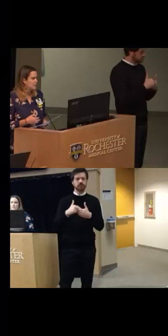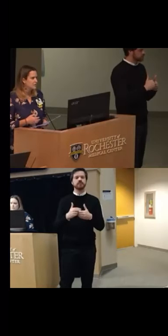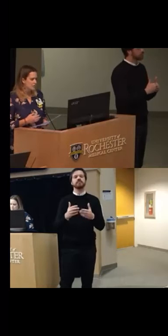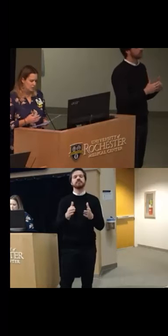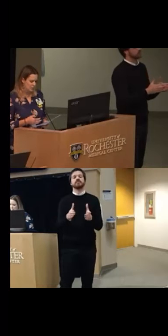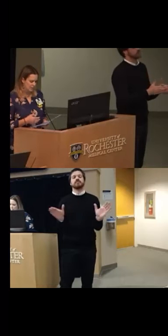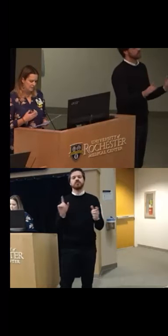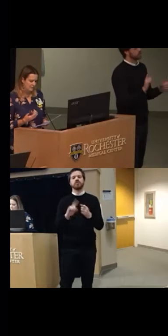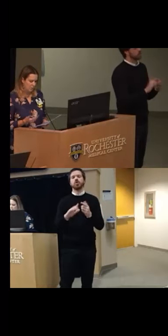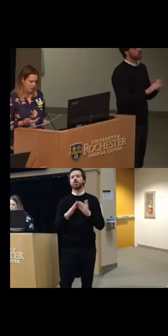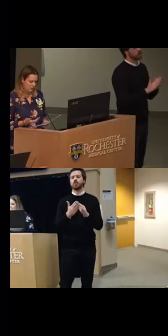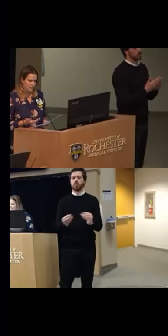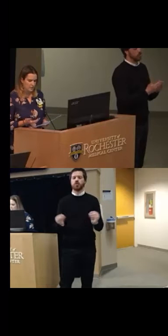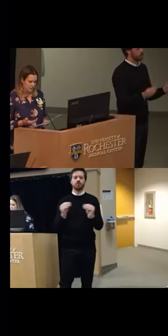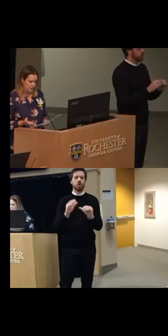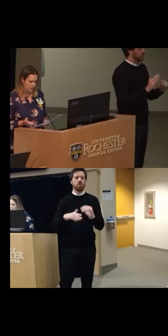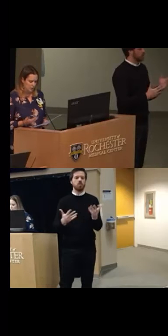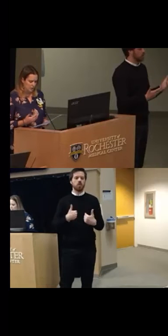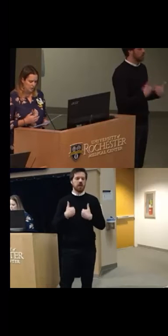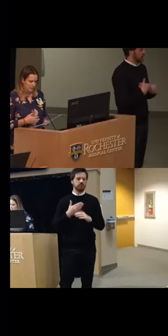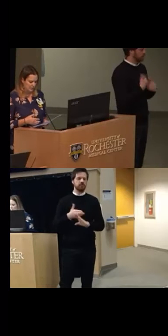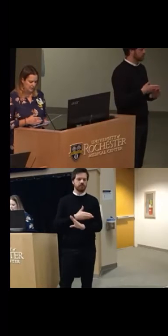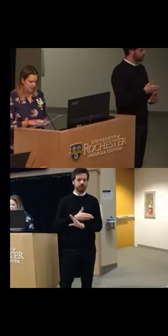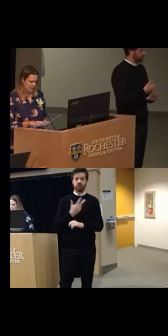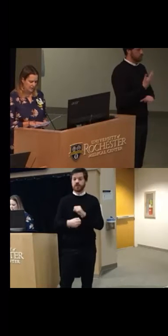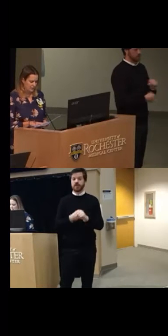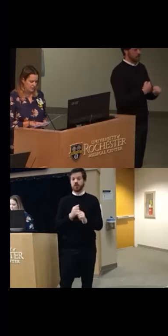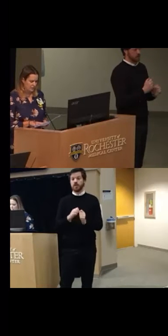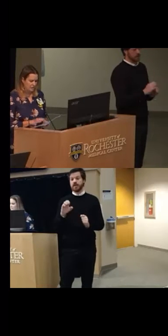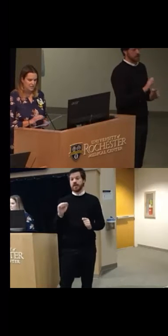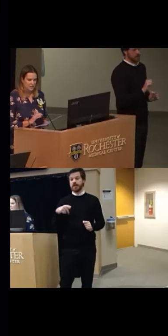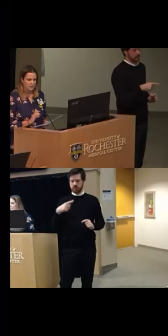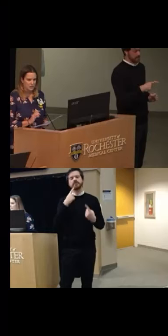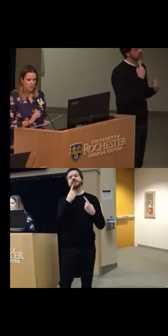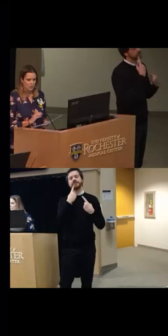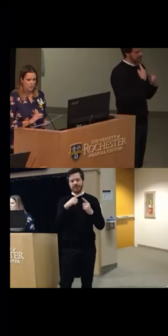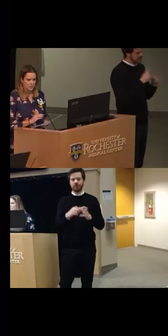into the community even more so during her years with the EAP she successfully grew our service